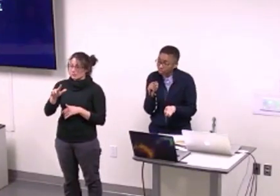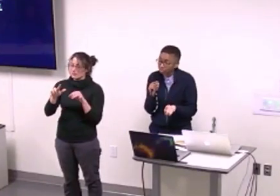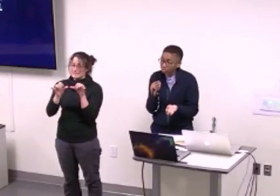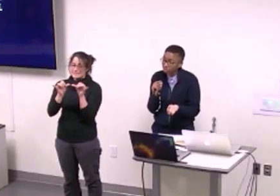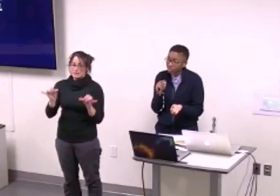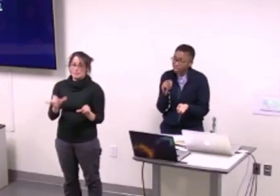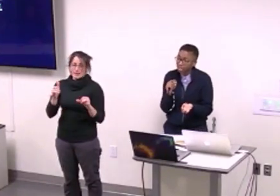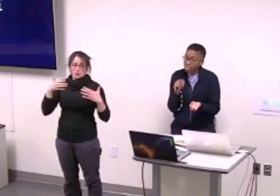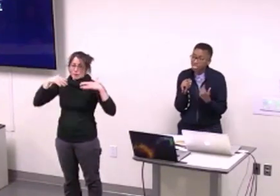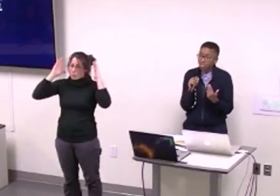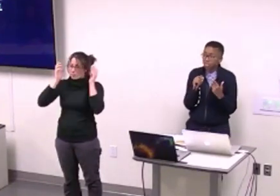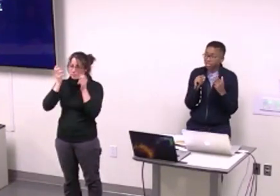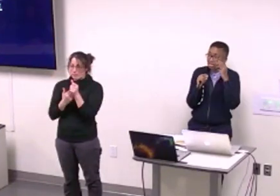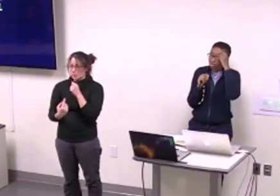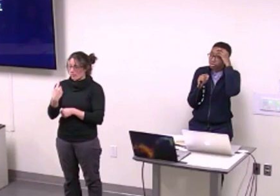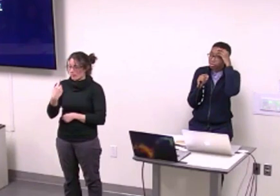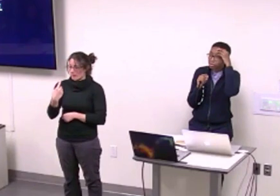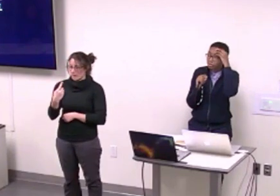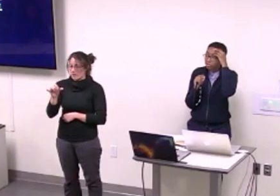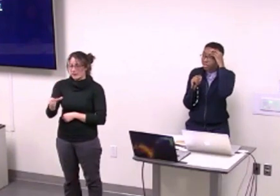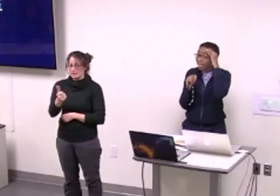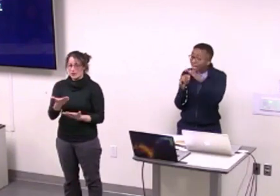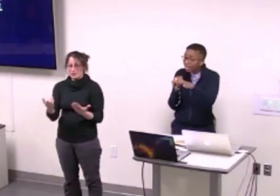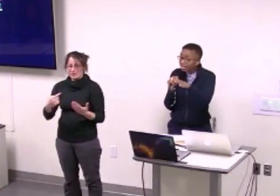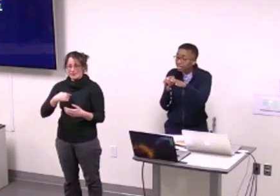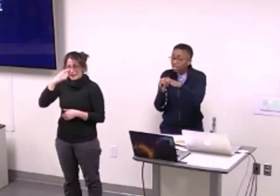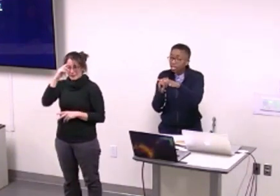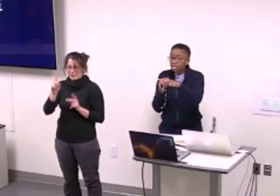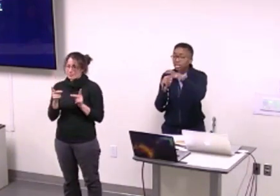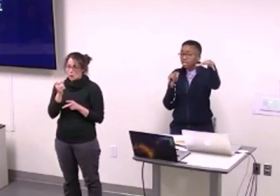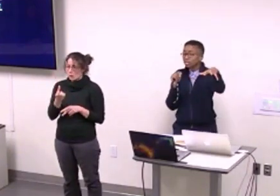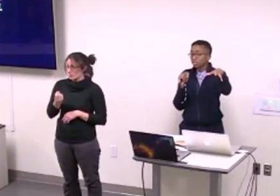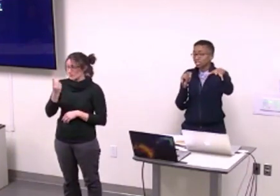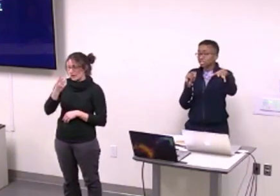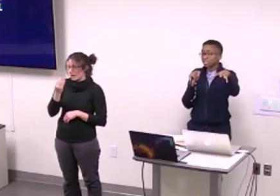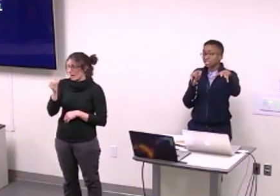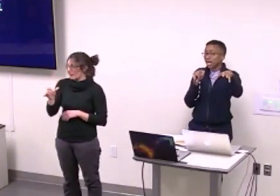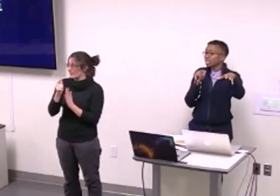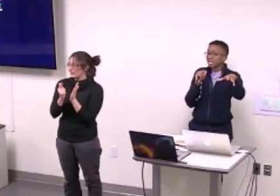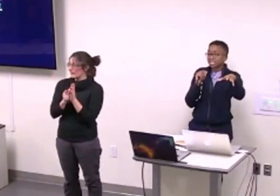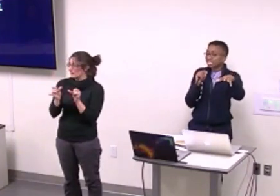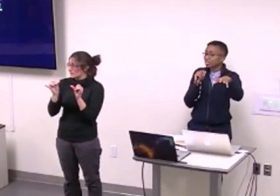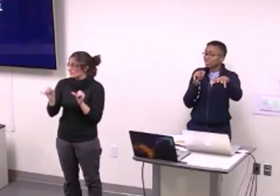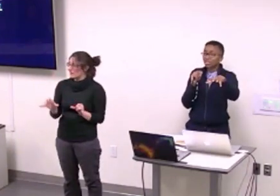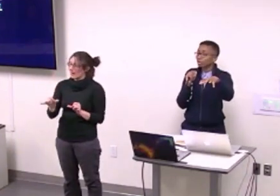Right? And that's another thing I don't think people understand. And the legal system is not necessarily the remedy